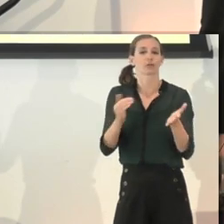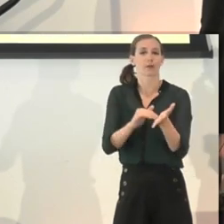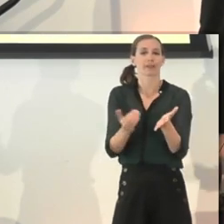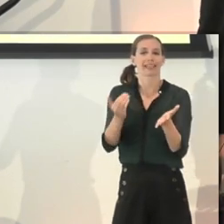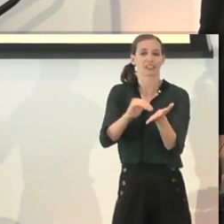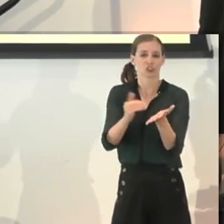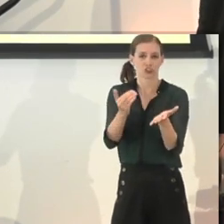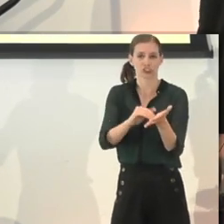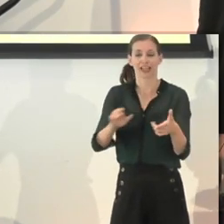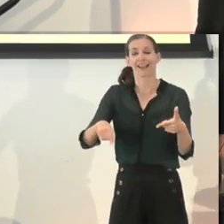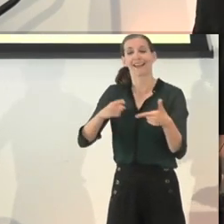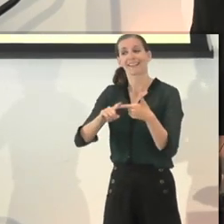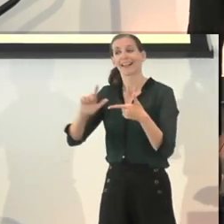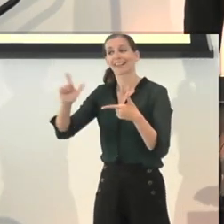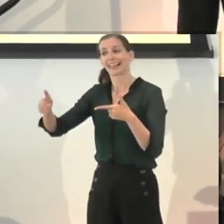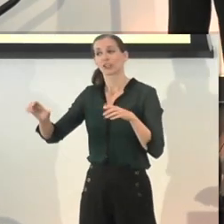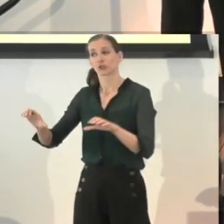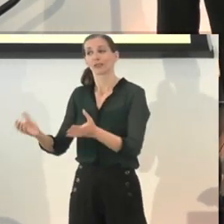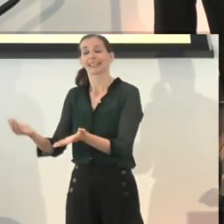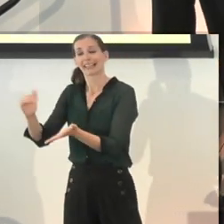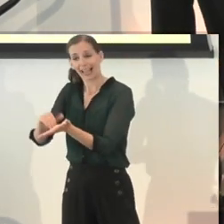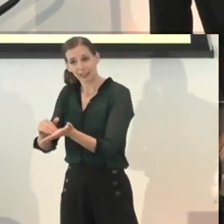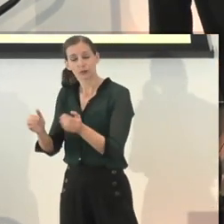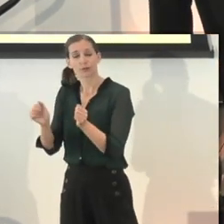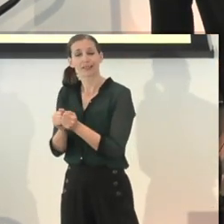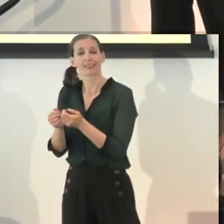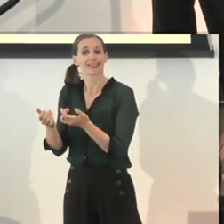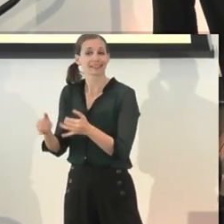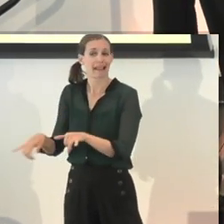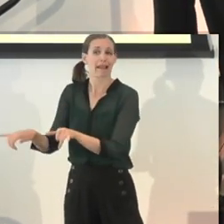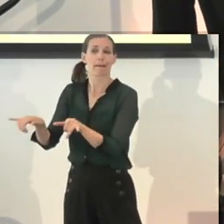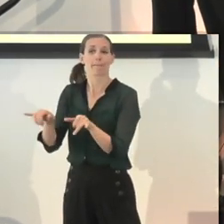do it again with the same people if we want to for some reason, which is hard to do if